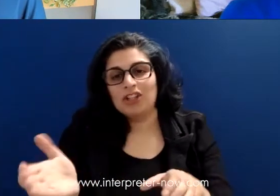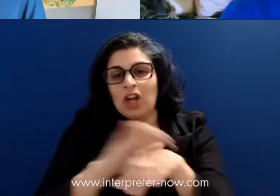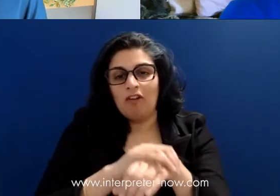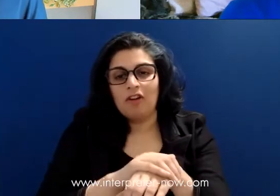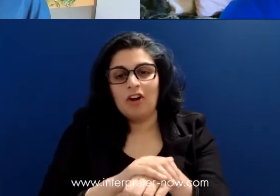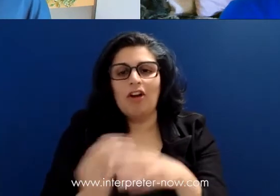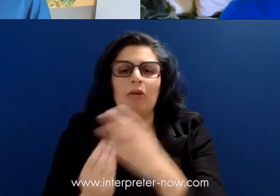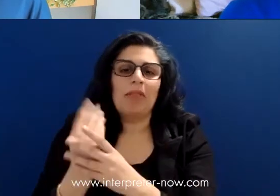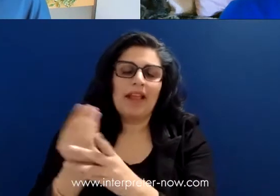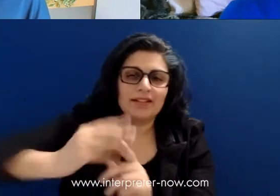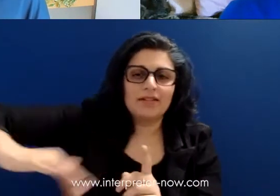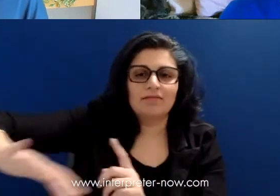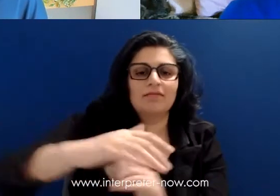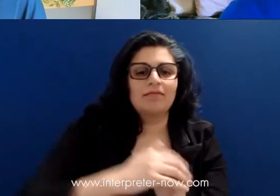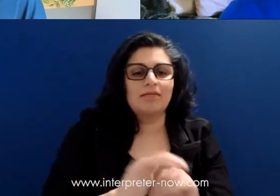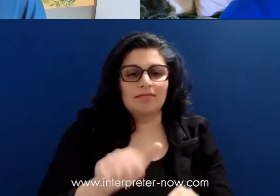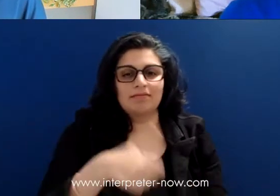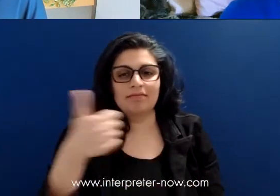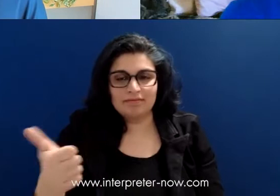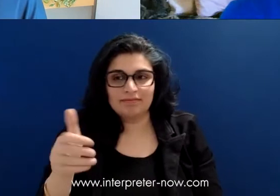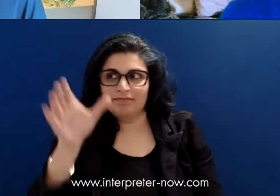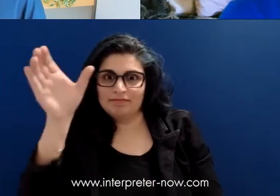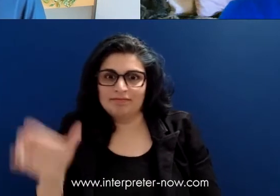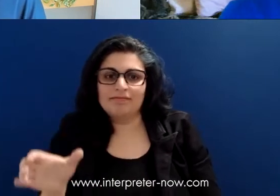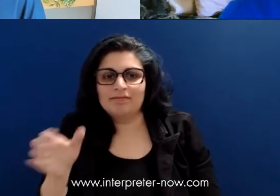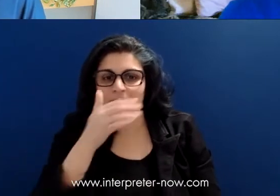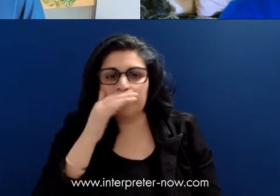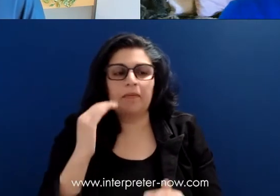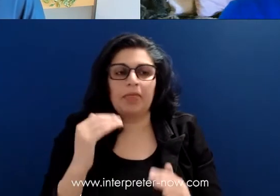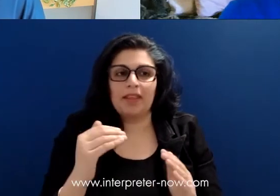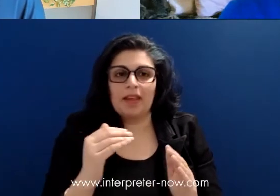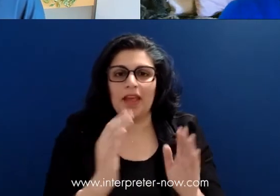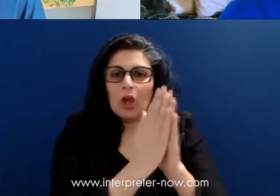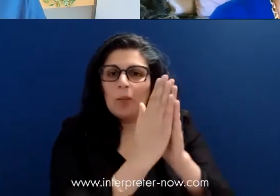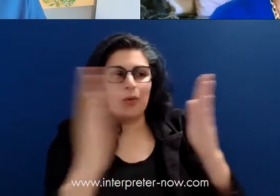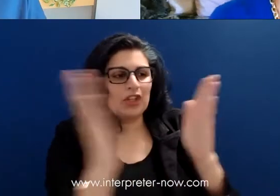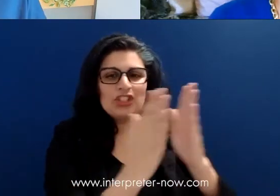On the other side is a bookshelf with plants and a few other things on it.